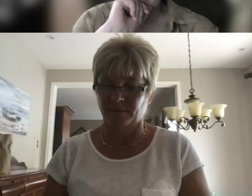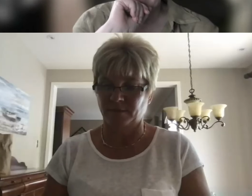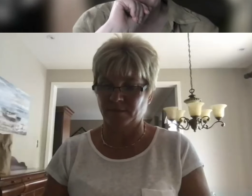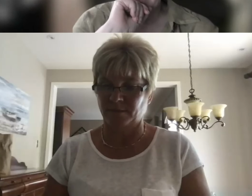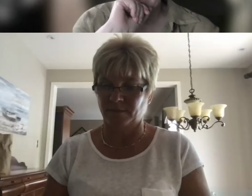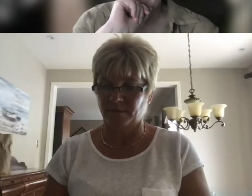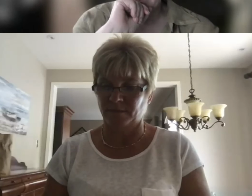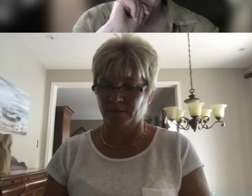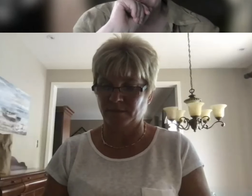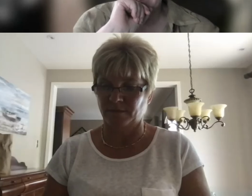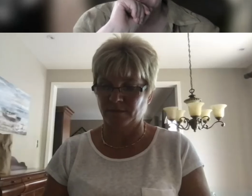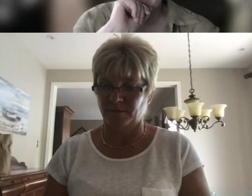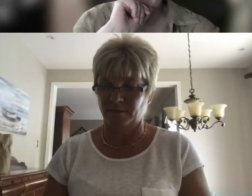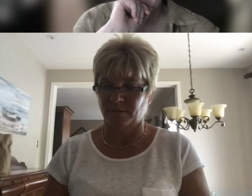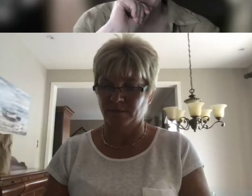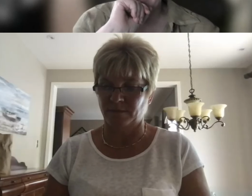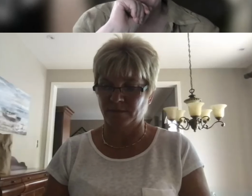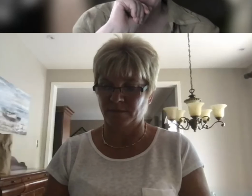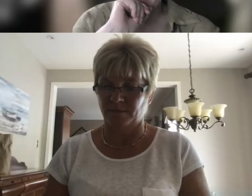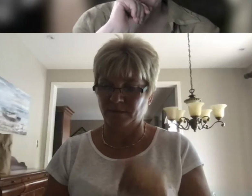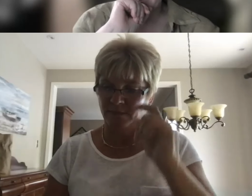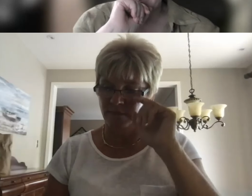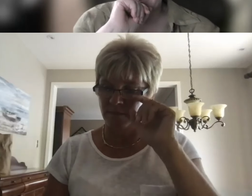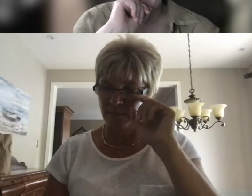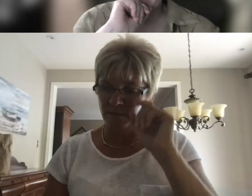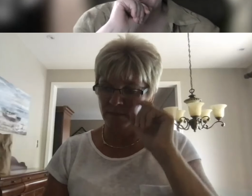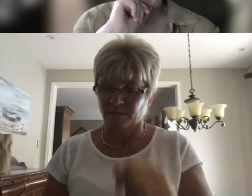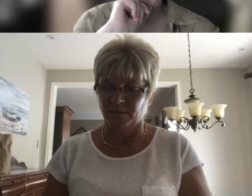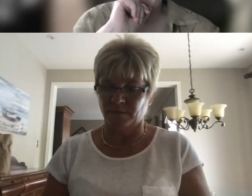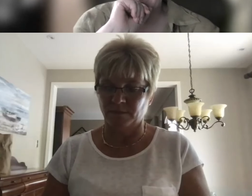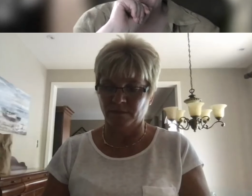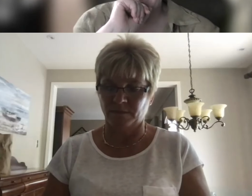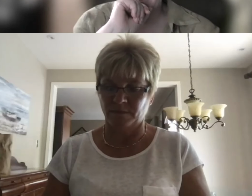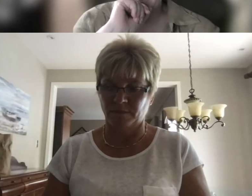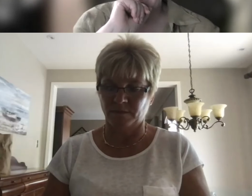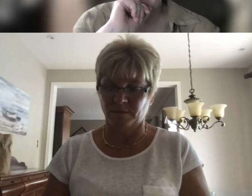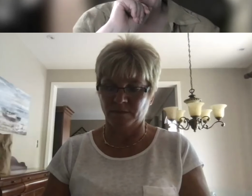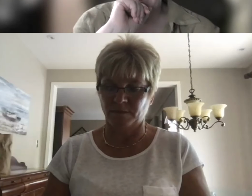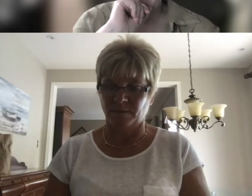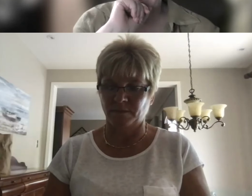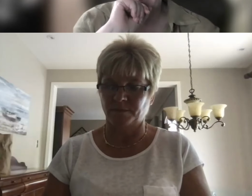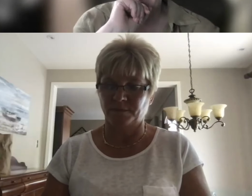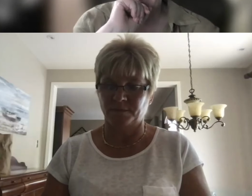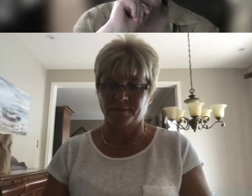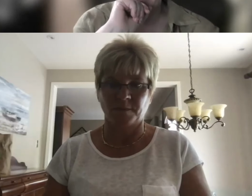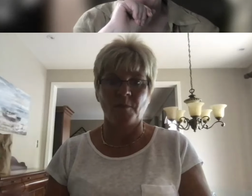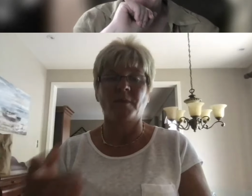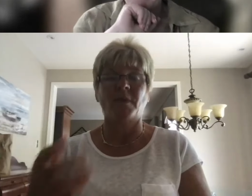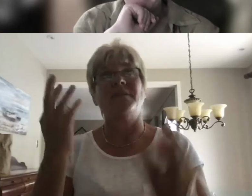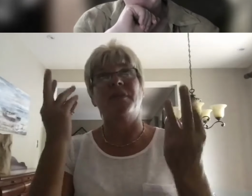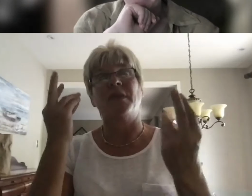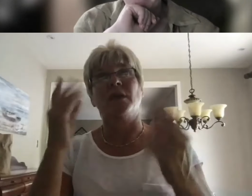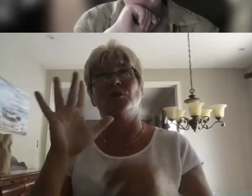Well I have to take a step back and think about where we were 25 years ago. You talked about,